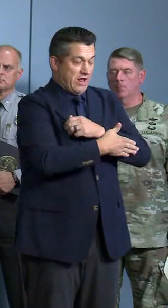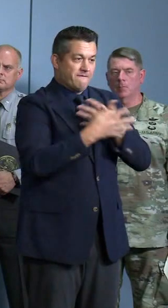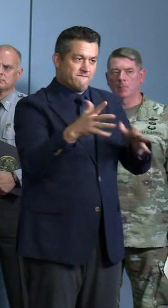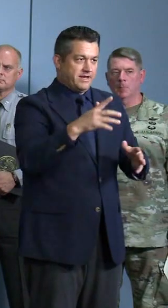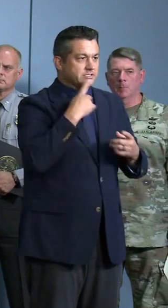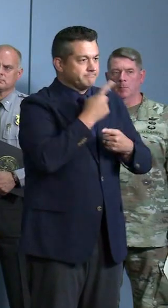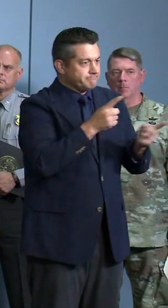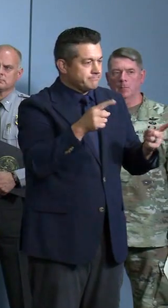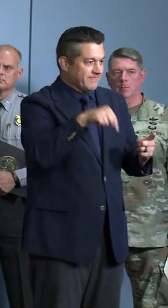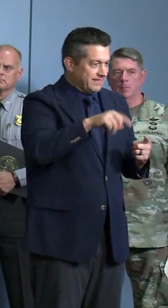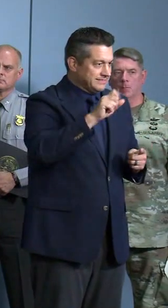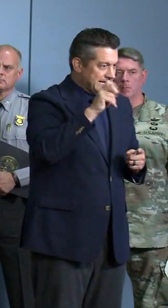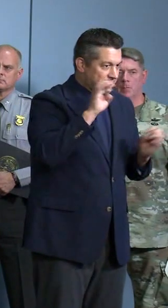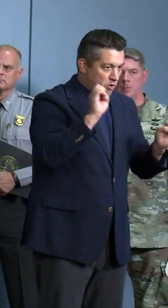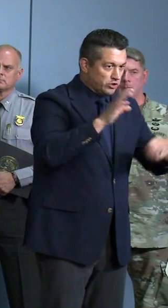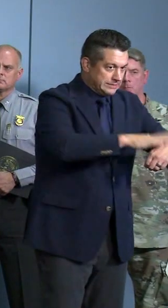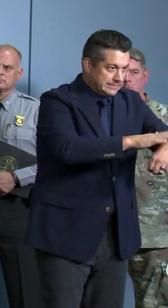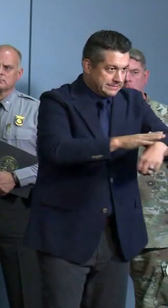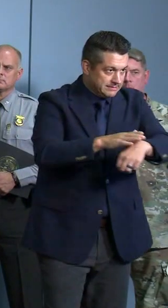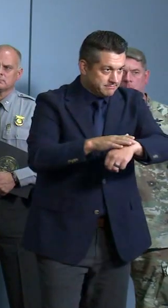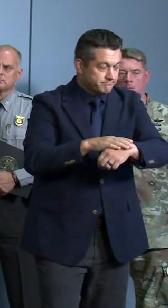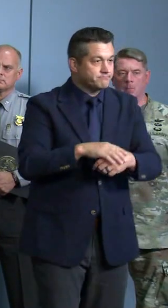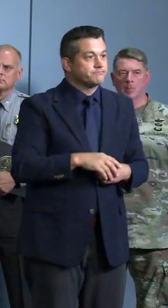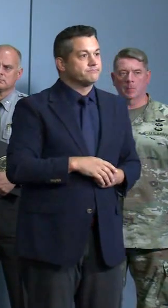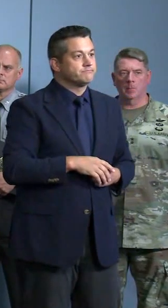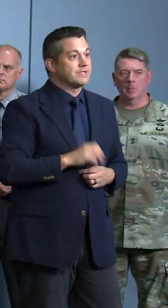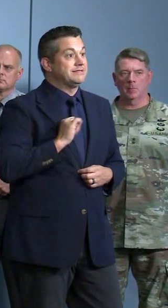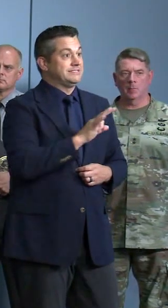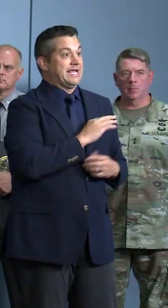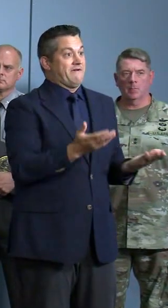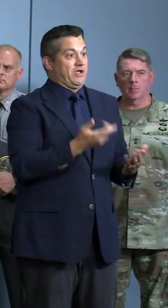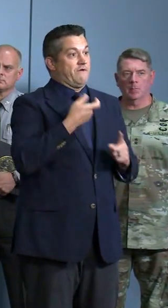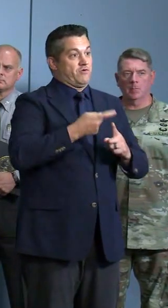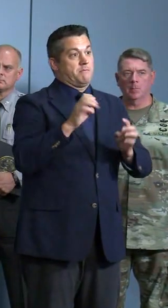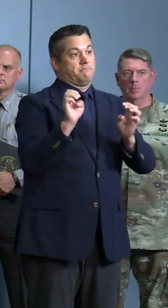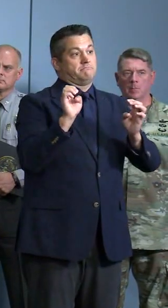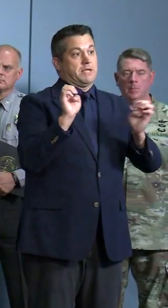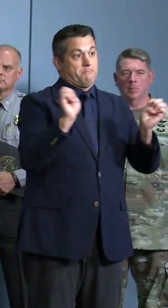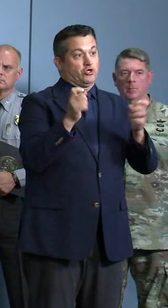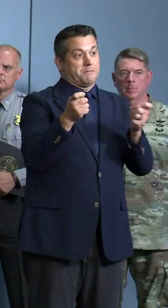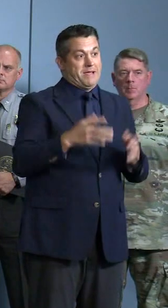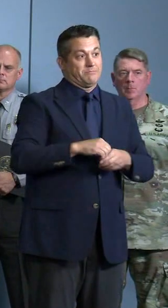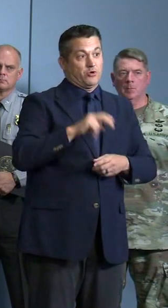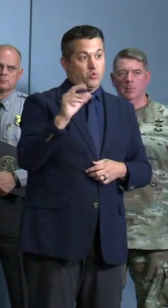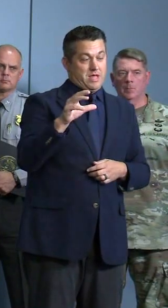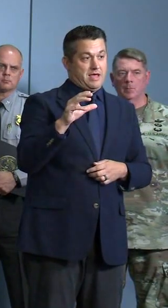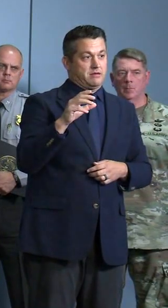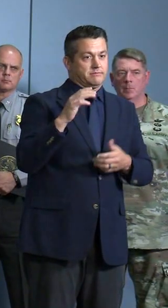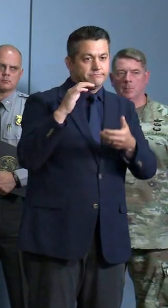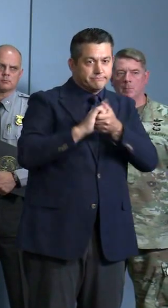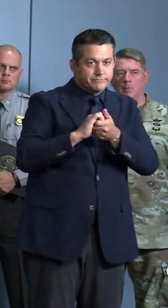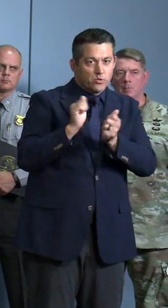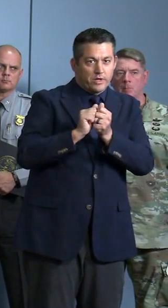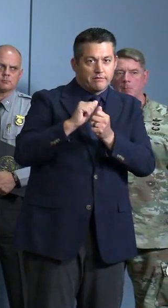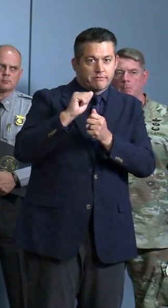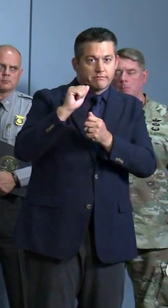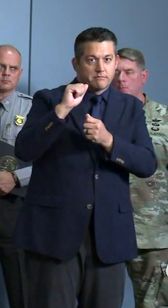jurisdictions. As staff from North Carolina Emergency Management are working alongside